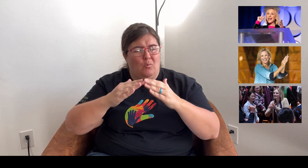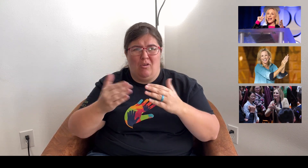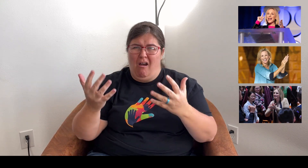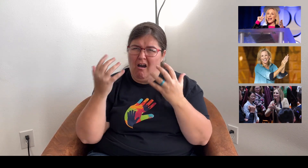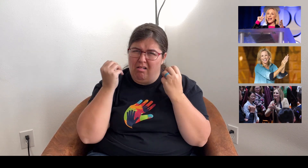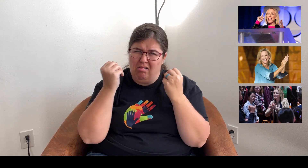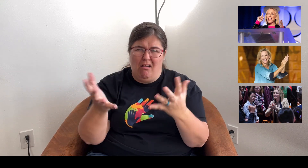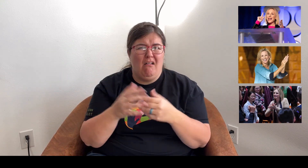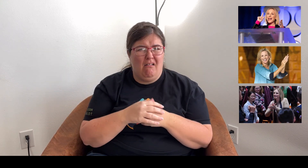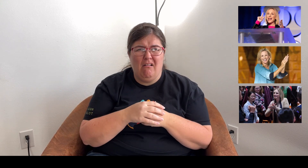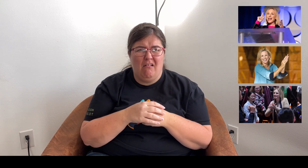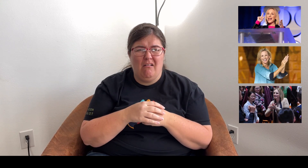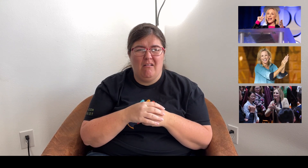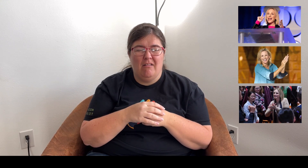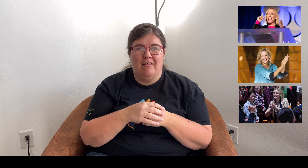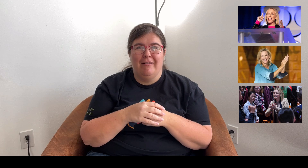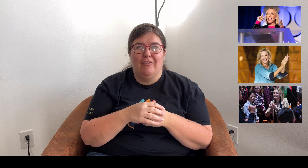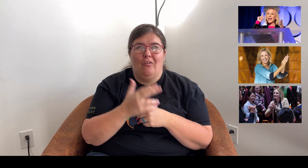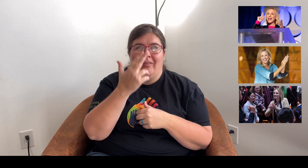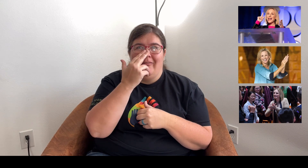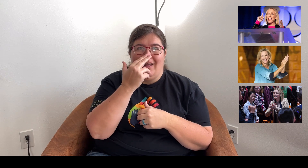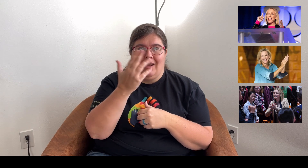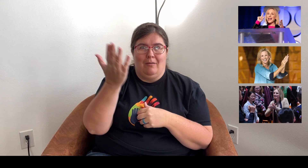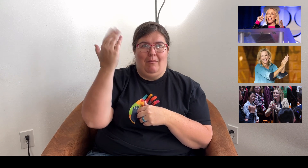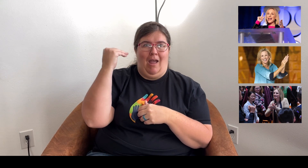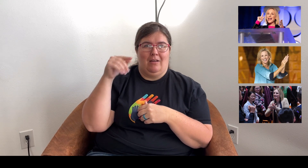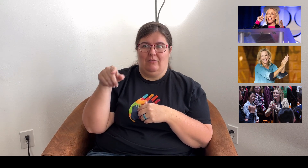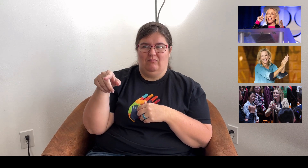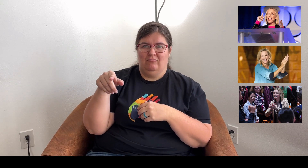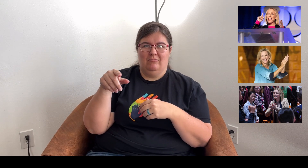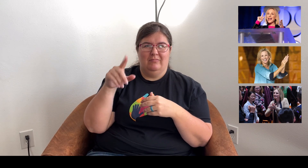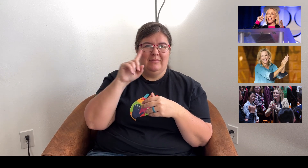and improvement, to build up this community than Marlee Matlin. She has done so much!